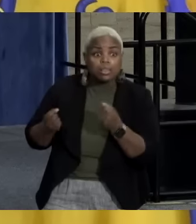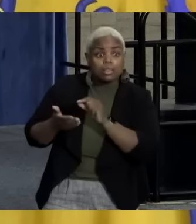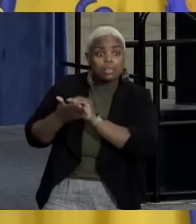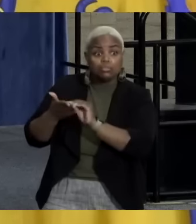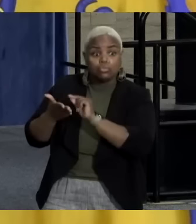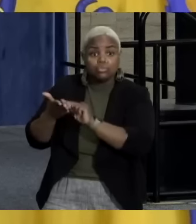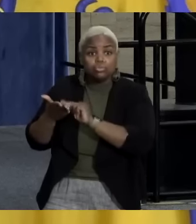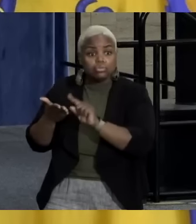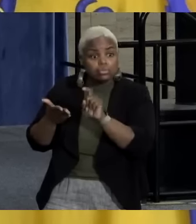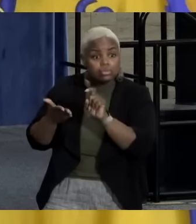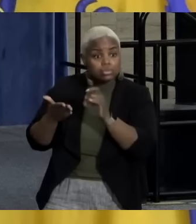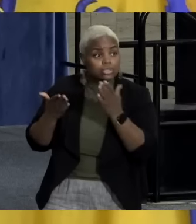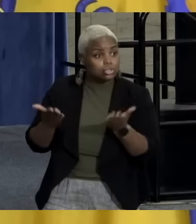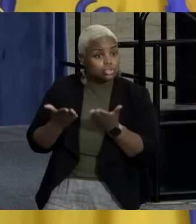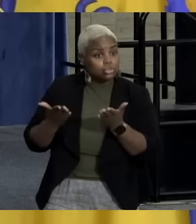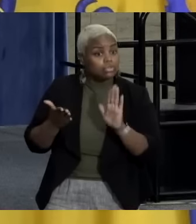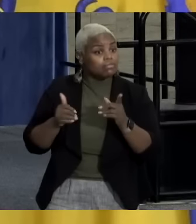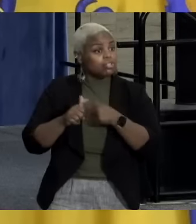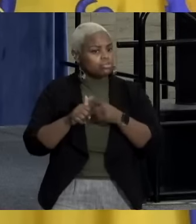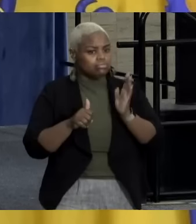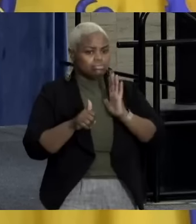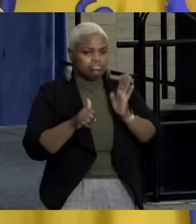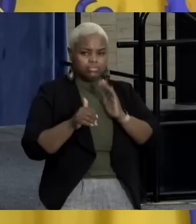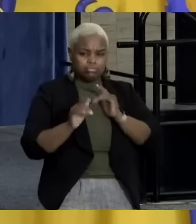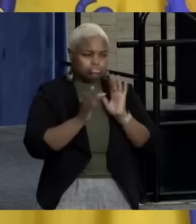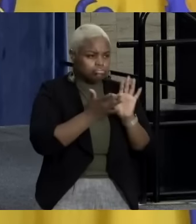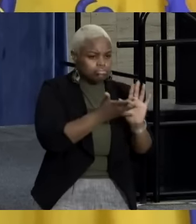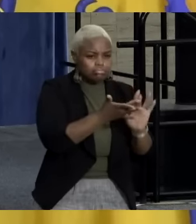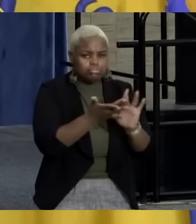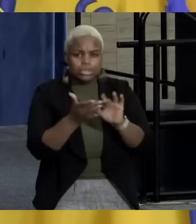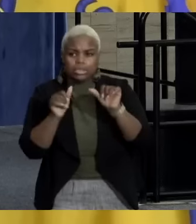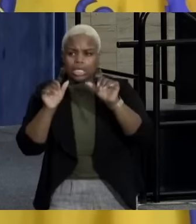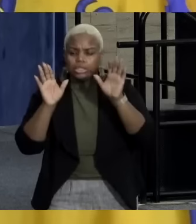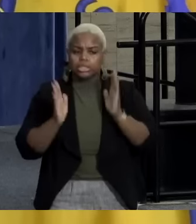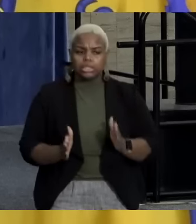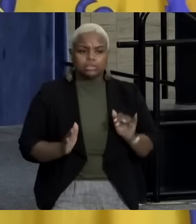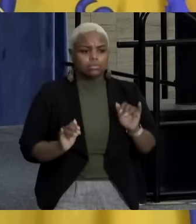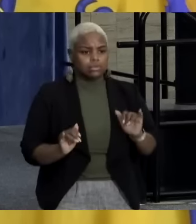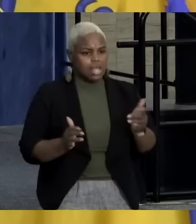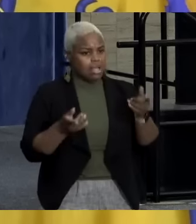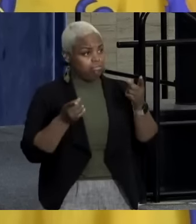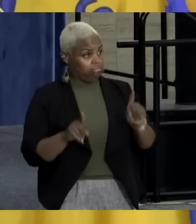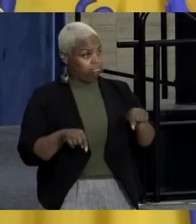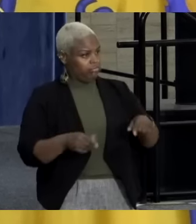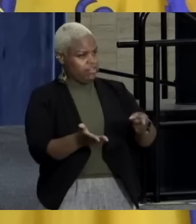I reached out to some of the scientists and asked them about this controversy.